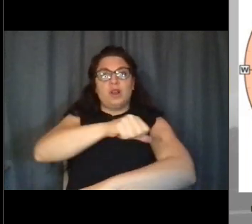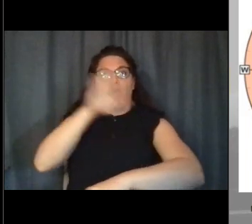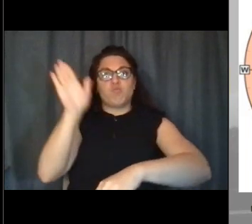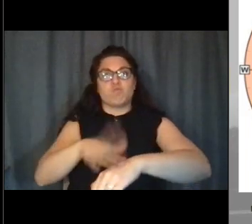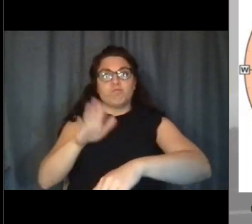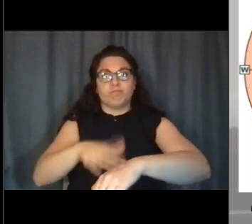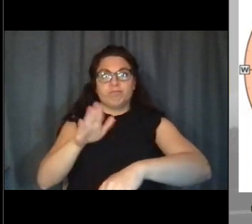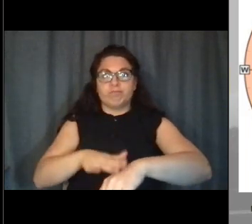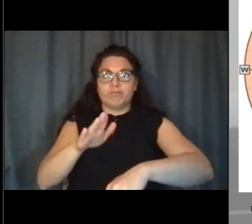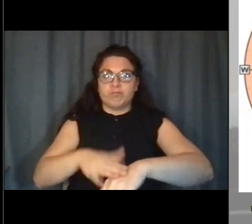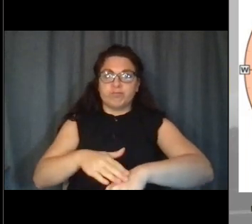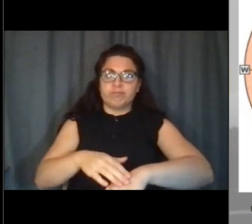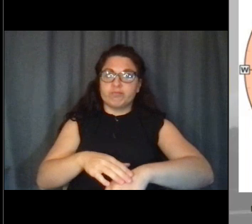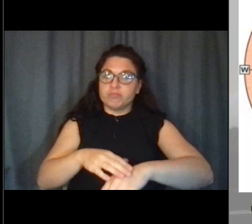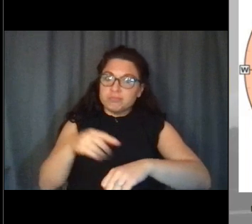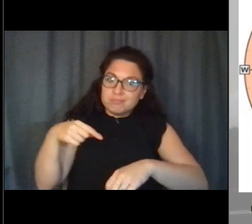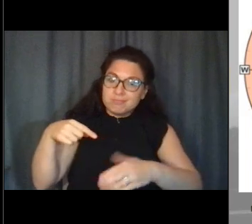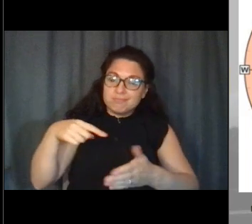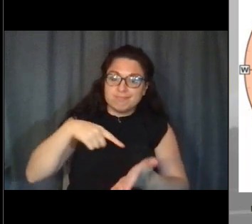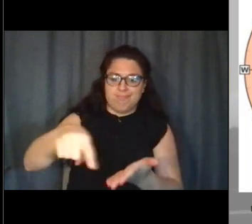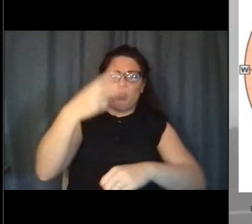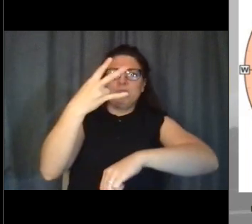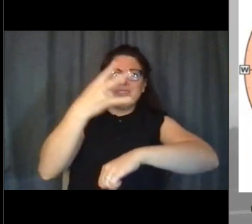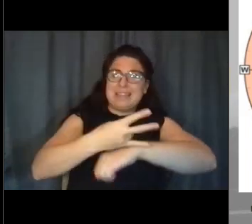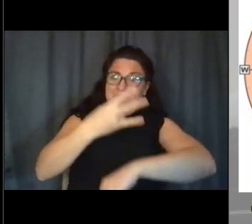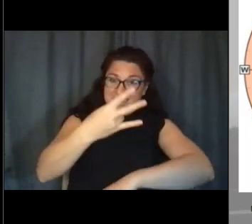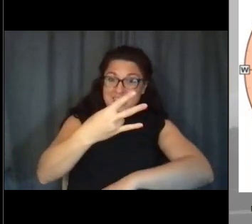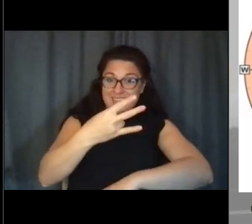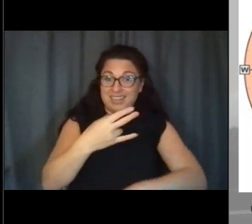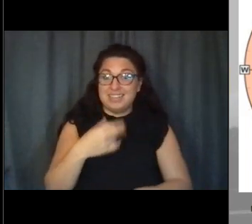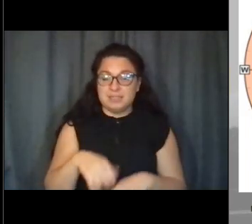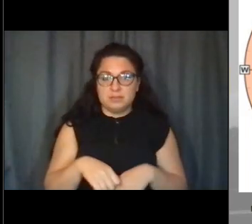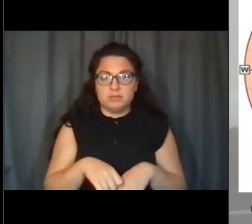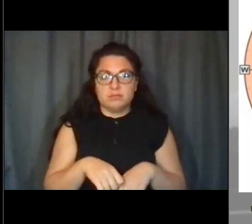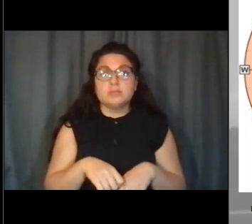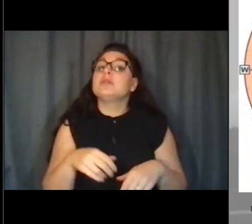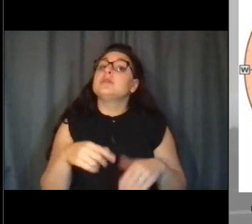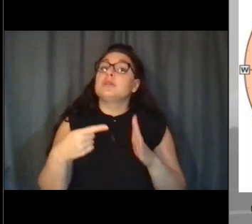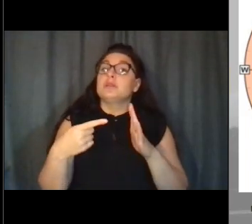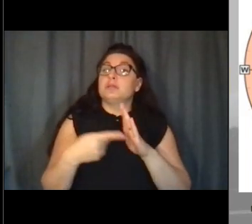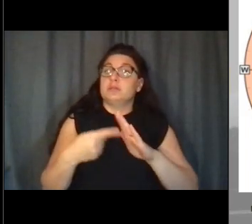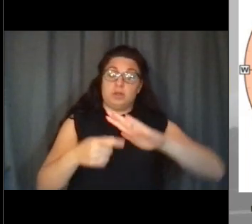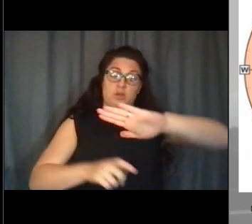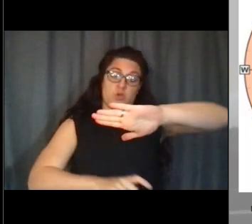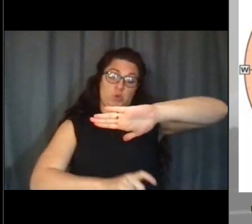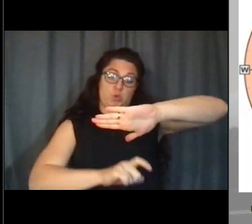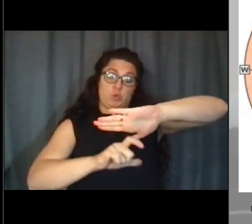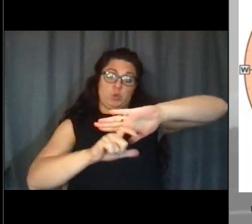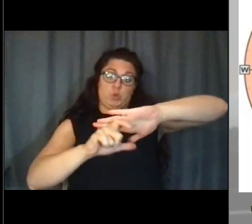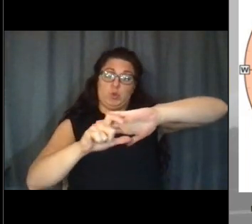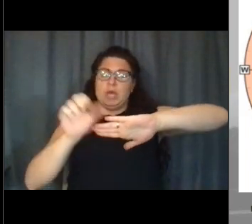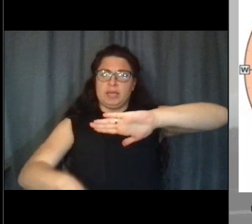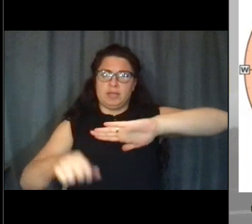And some of those were as far away as North Carolina. So a hurricane can actually produce these hazards for a very extended period of time